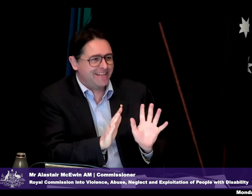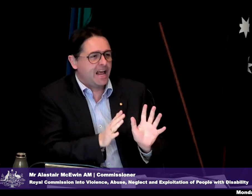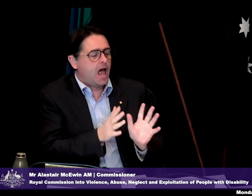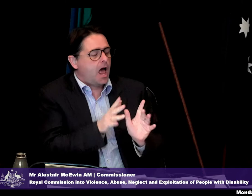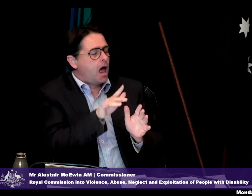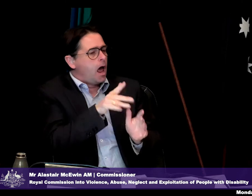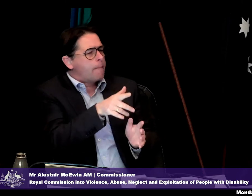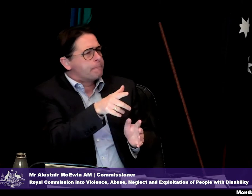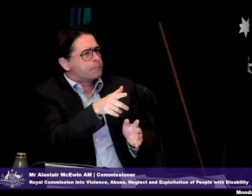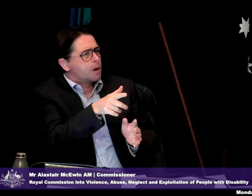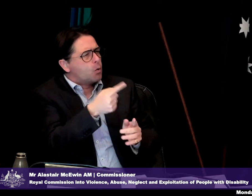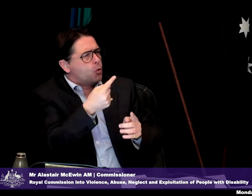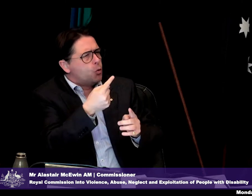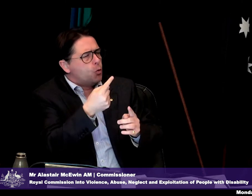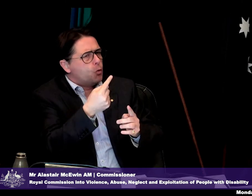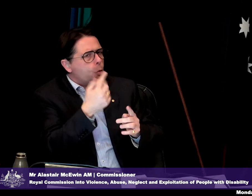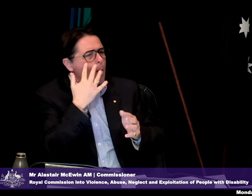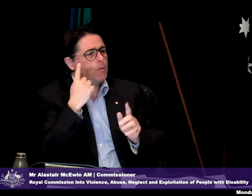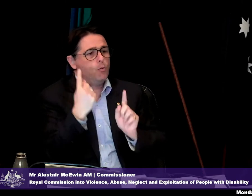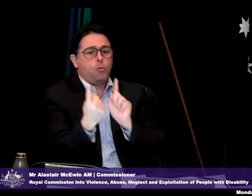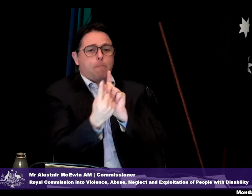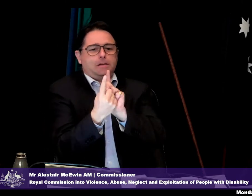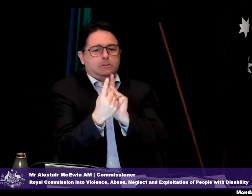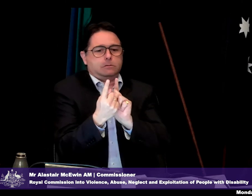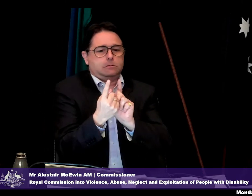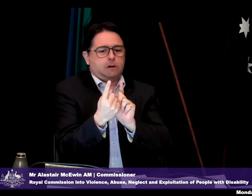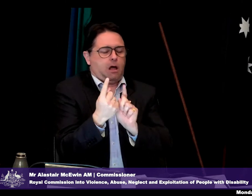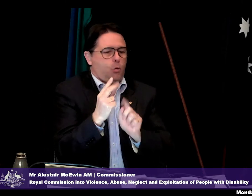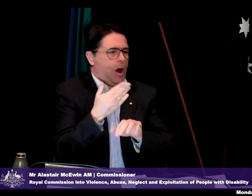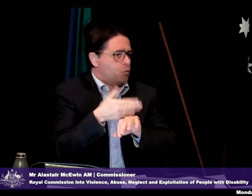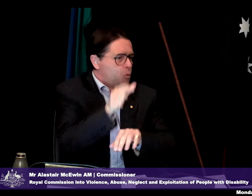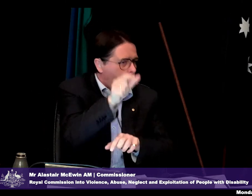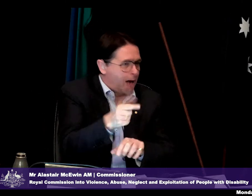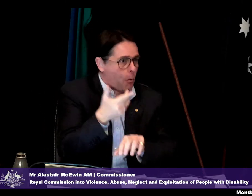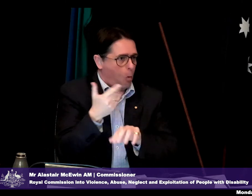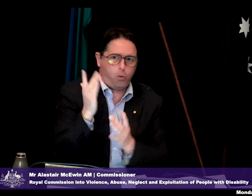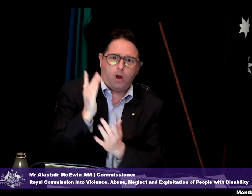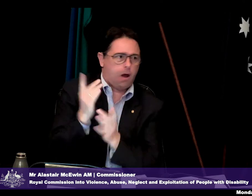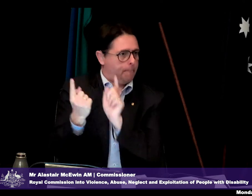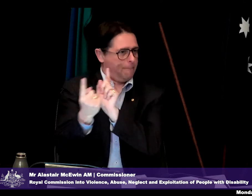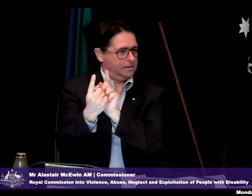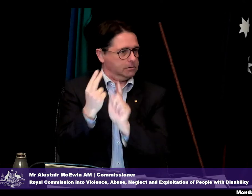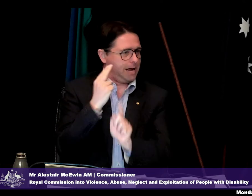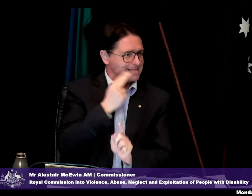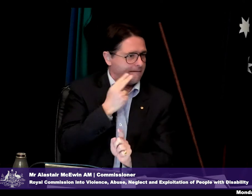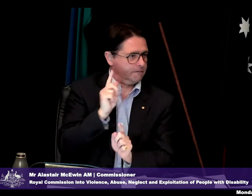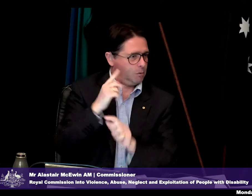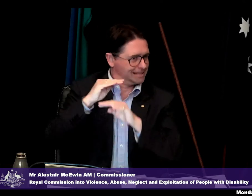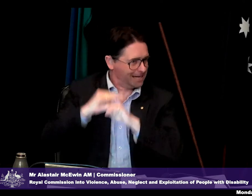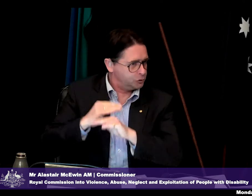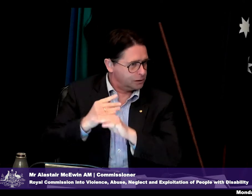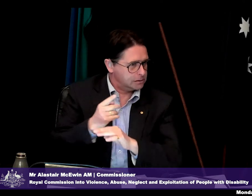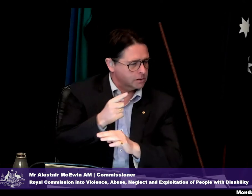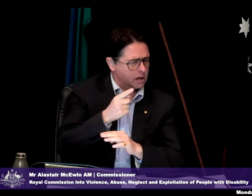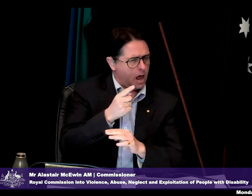I think anyway. When you meet a new client or just happen to run into a Deaf First